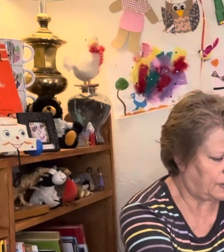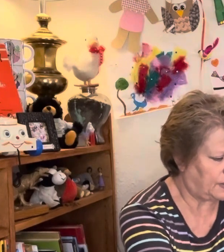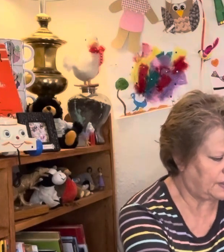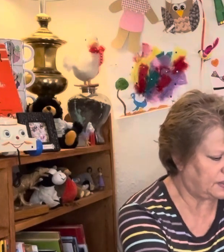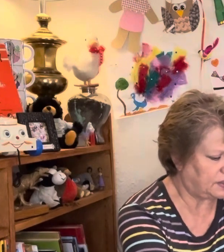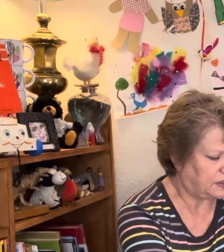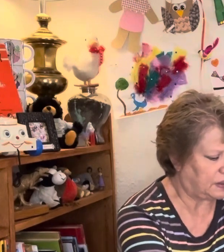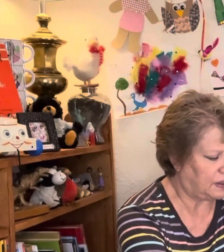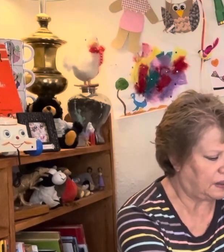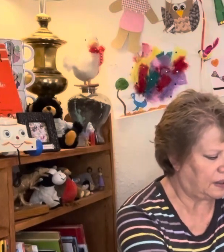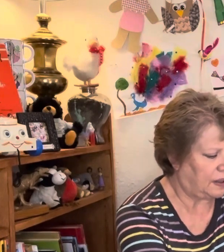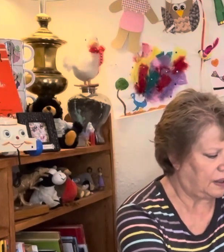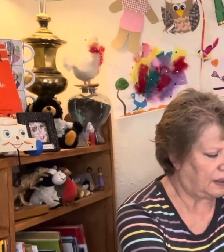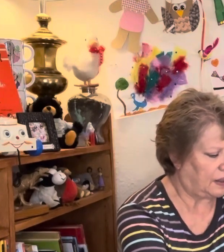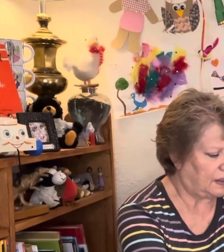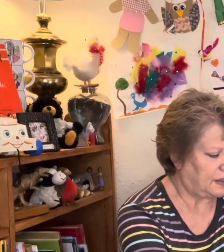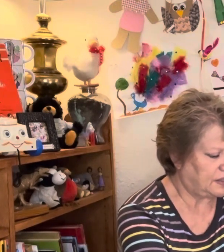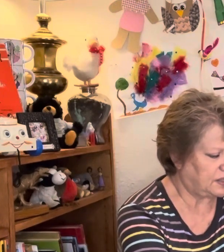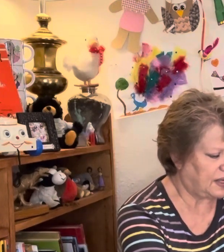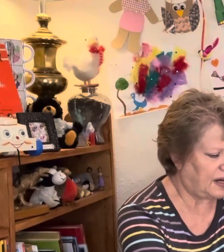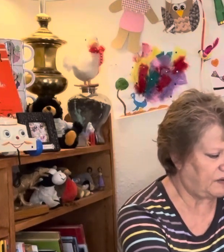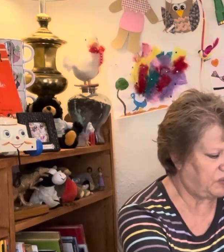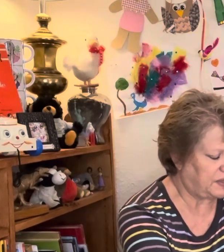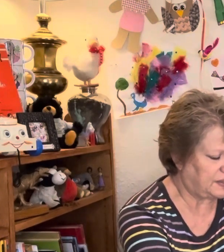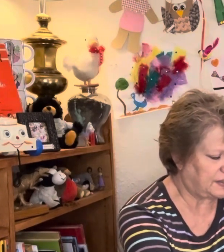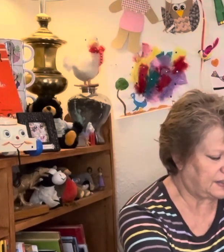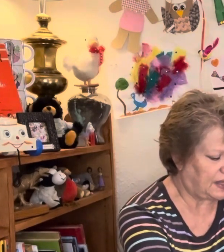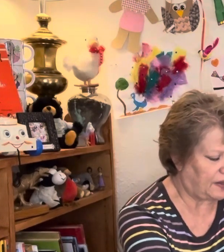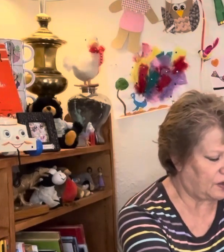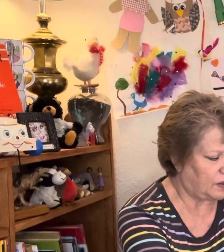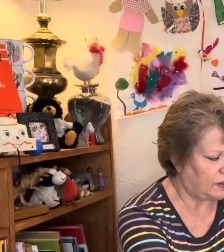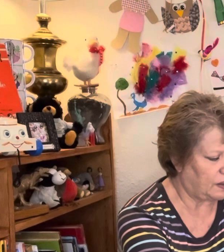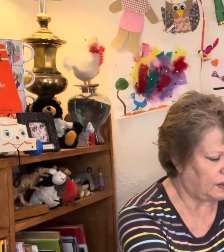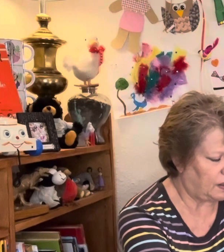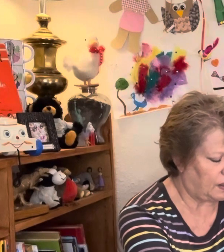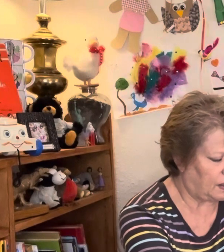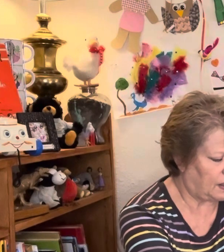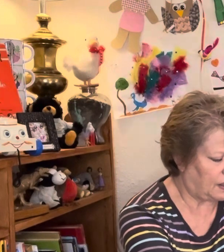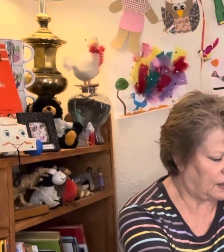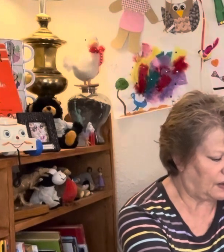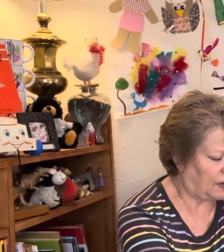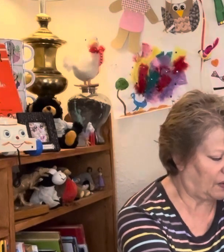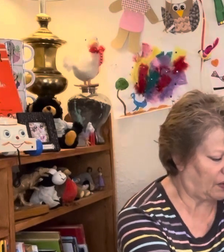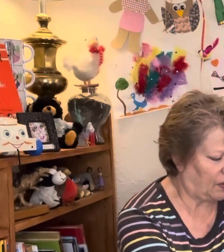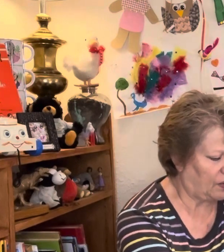gonna, let's just kind of piece it together. BUSTER: All right. Here, I'll just glue this side,